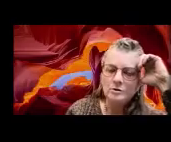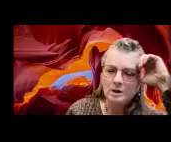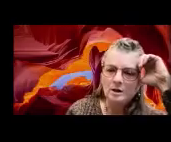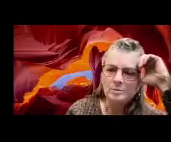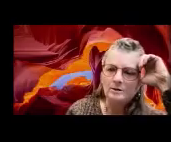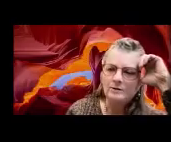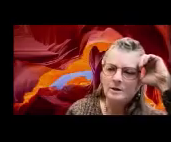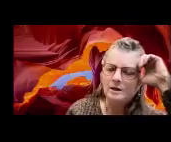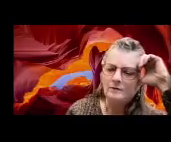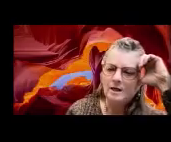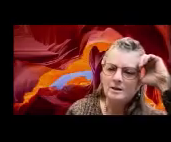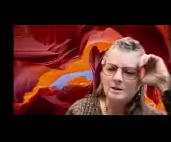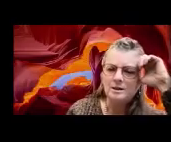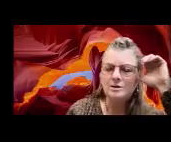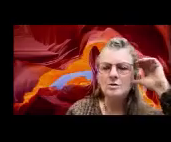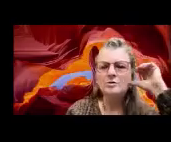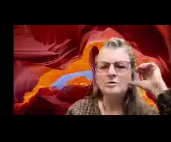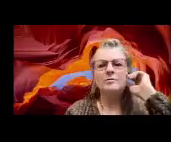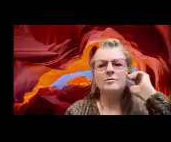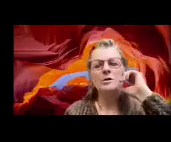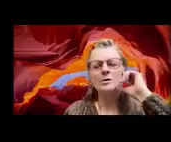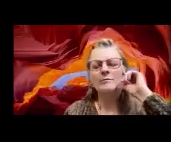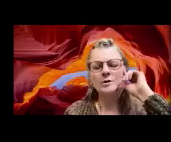you start, but if that continues, you know, year after